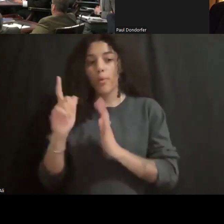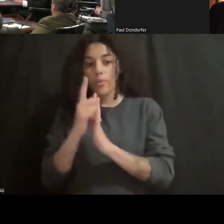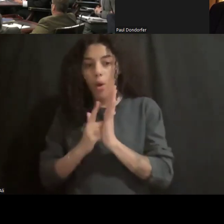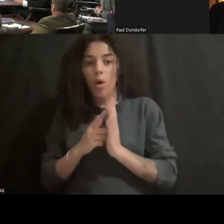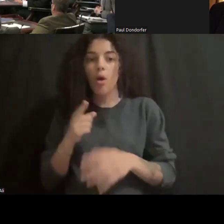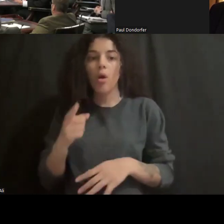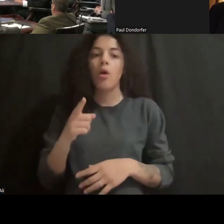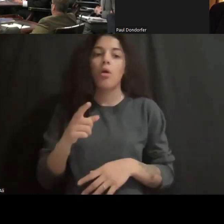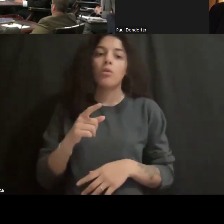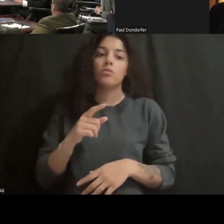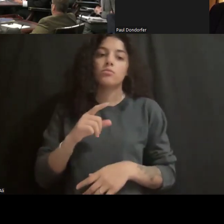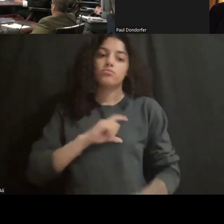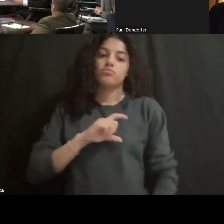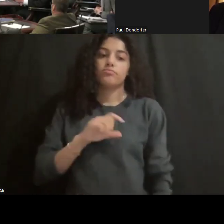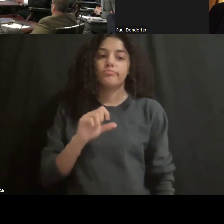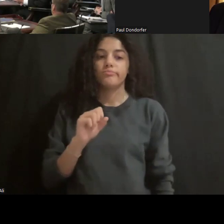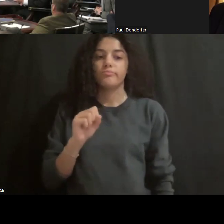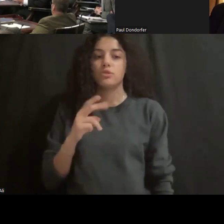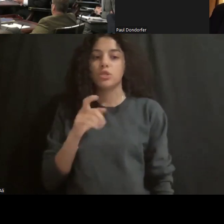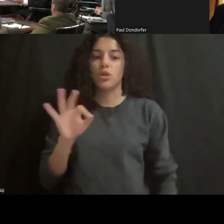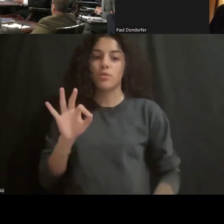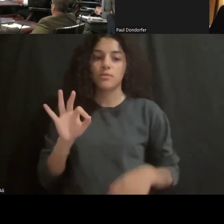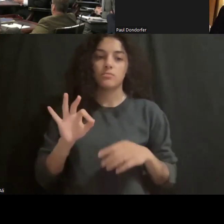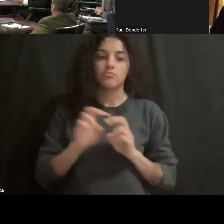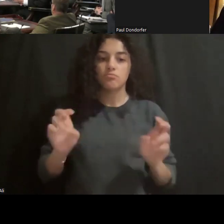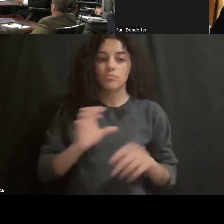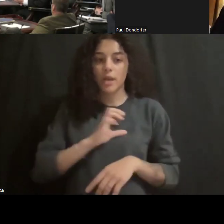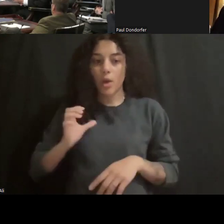New York City Sheriff's Association working with the vendor we've been working through this issue